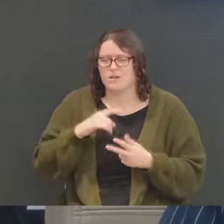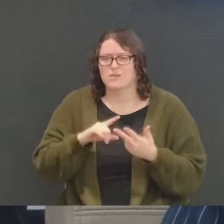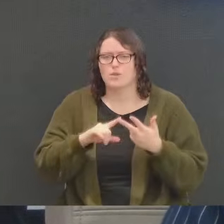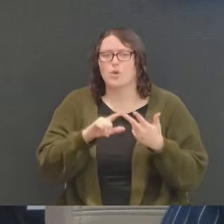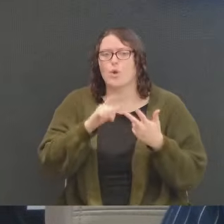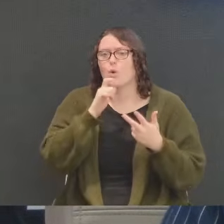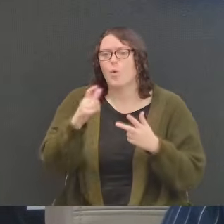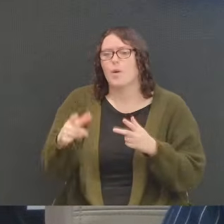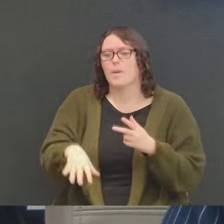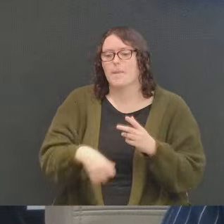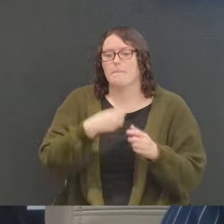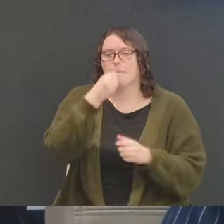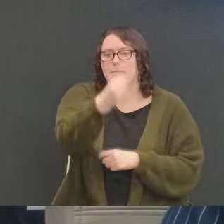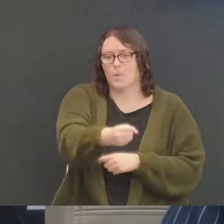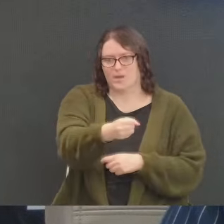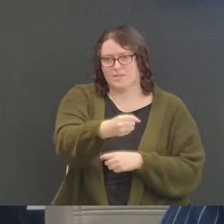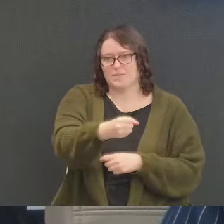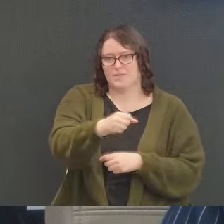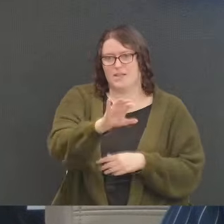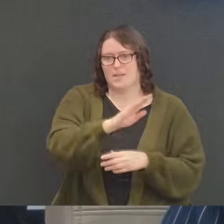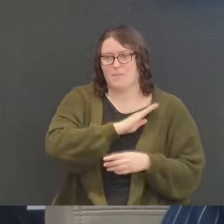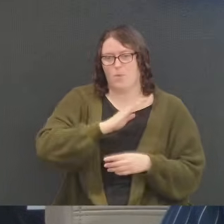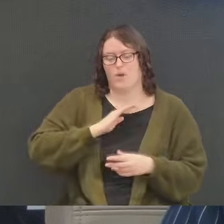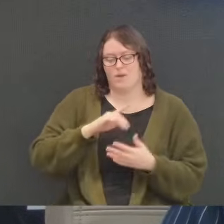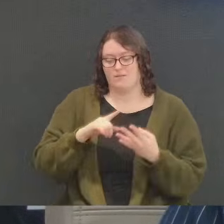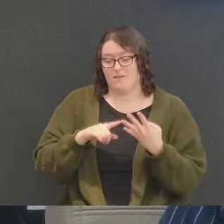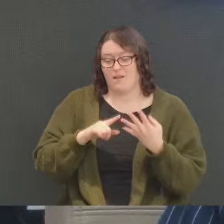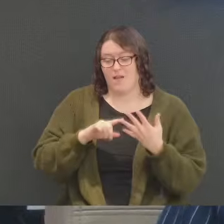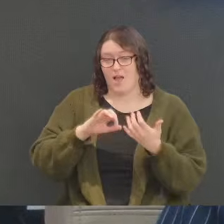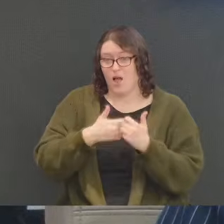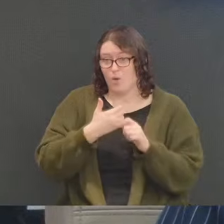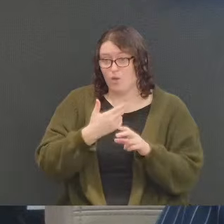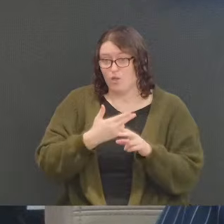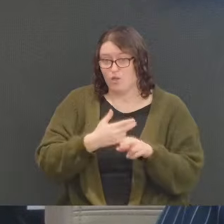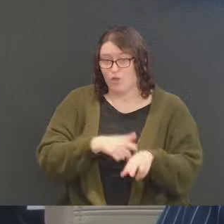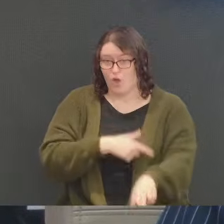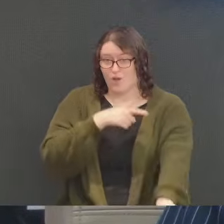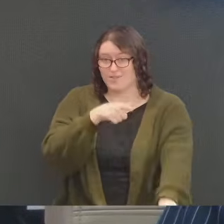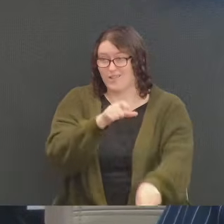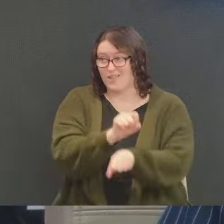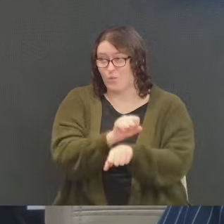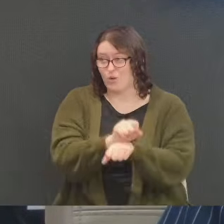got our appointments. How long is the term? Is it forever? because that was news to me.